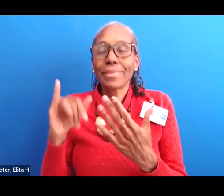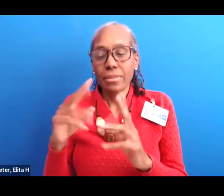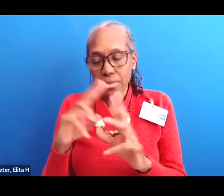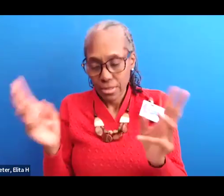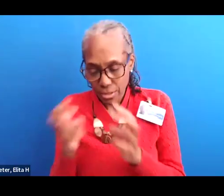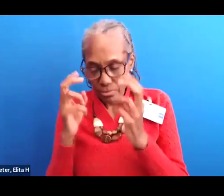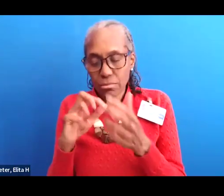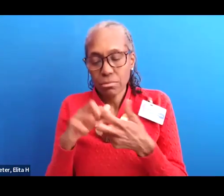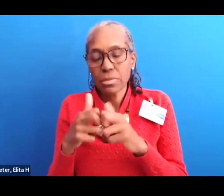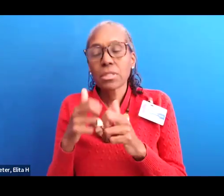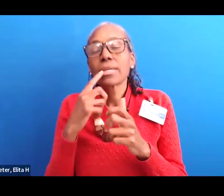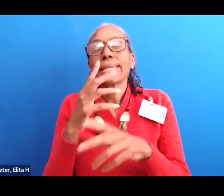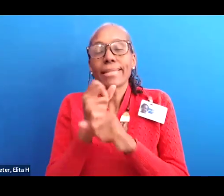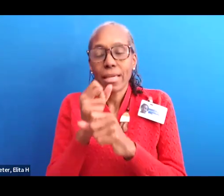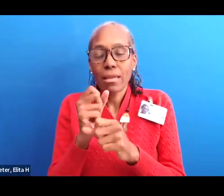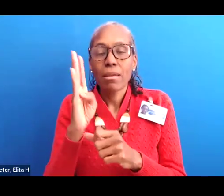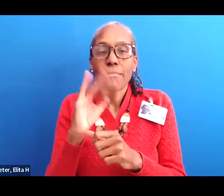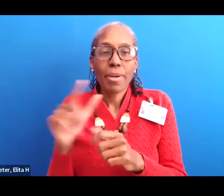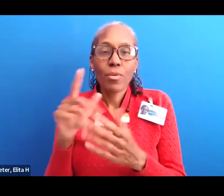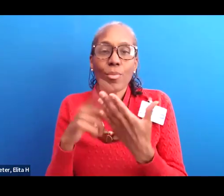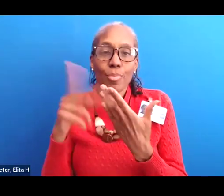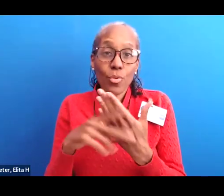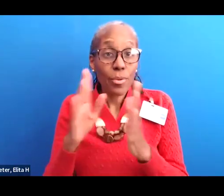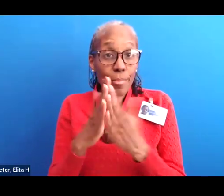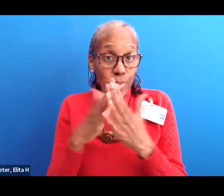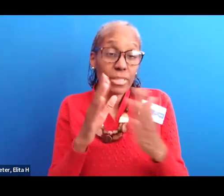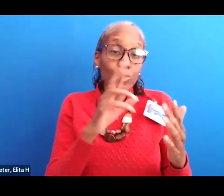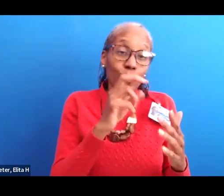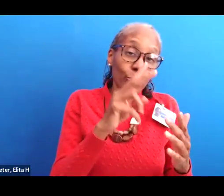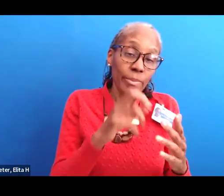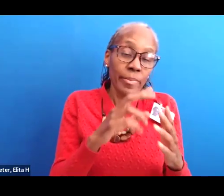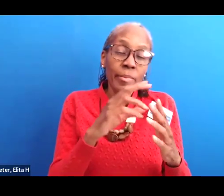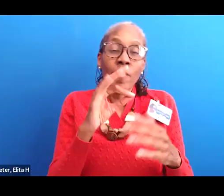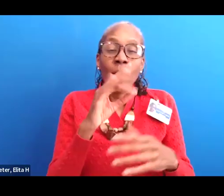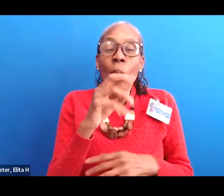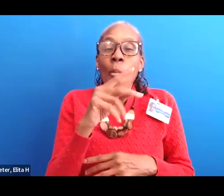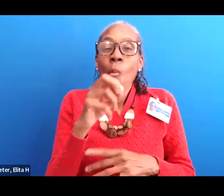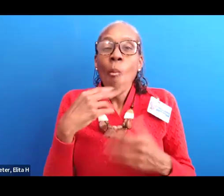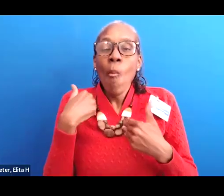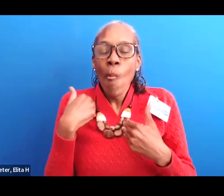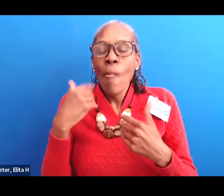Be sure you get the bowel program book that the Reeve Foundation has because it goes through a list of troubleshooting.